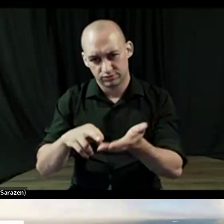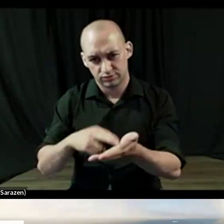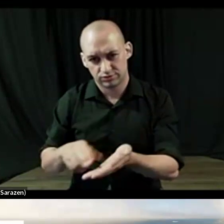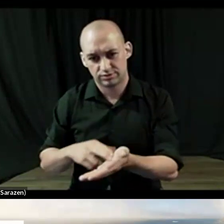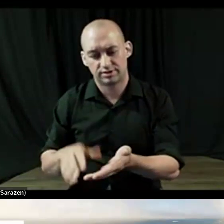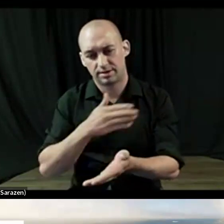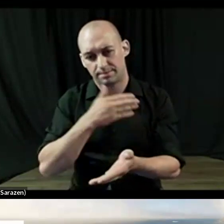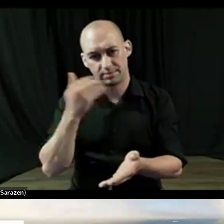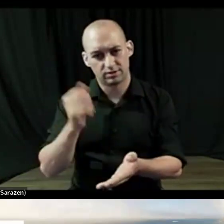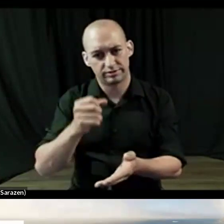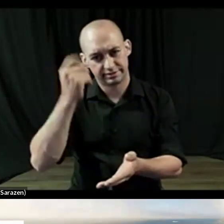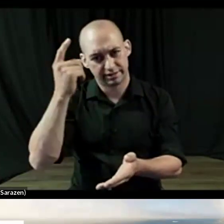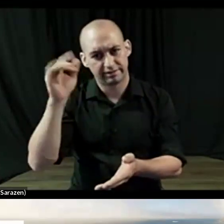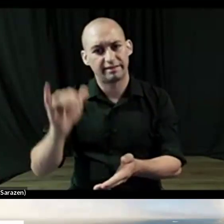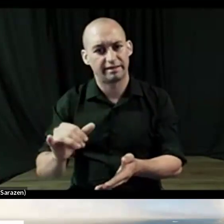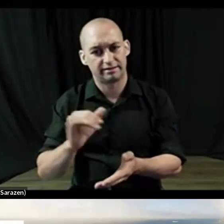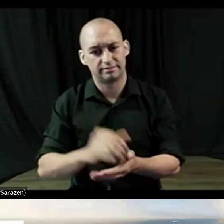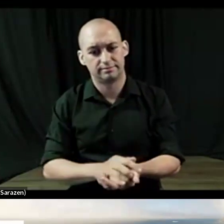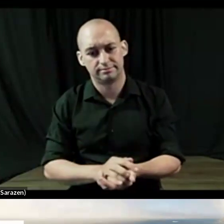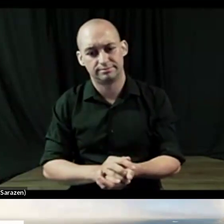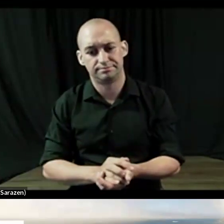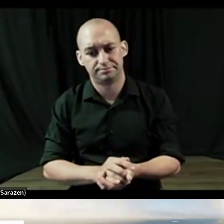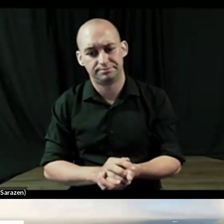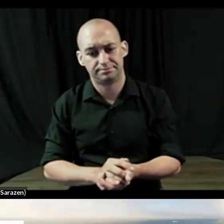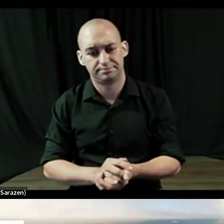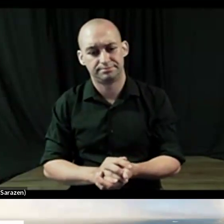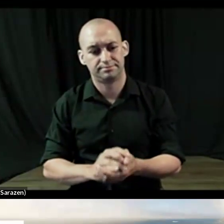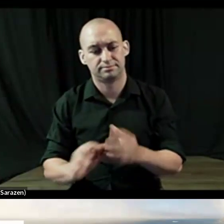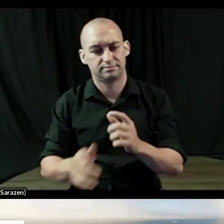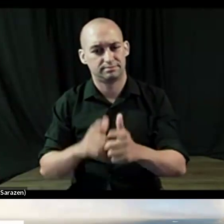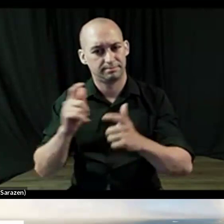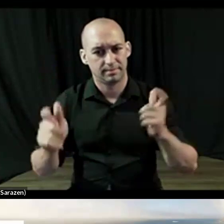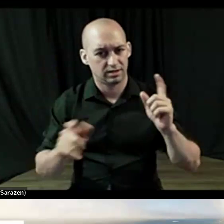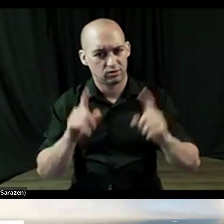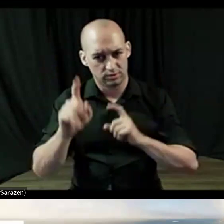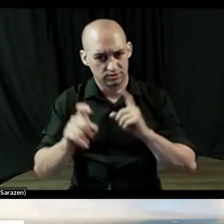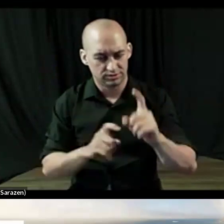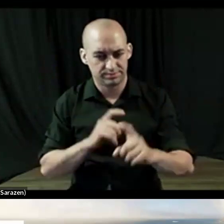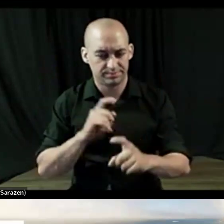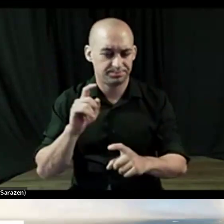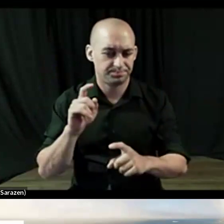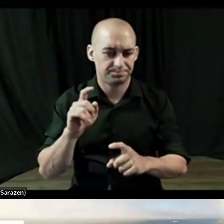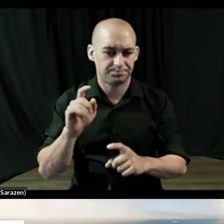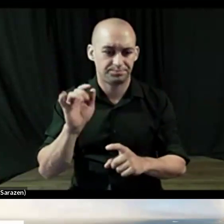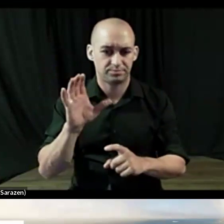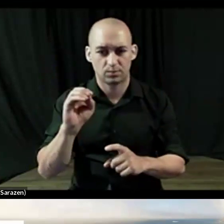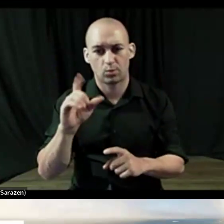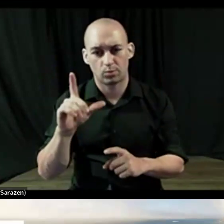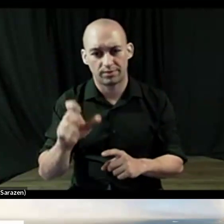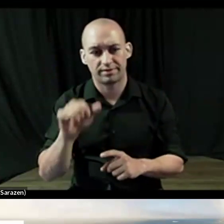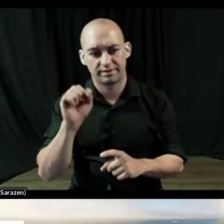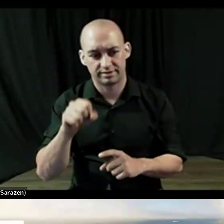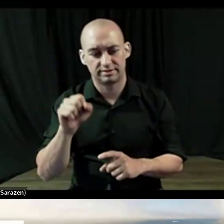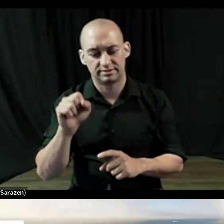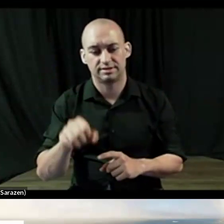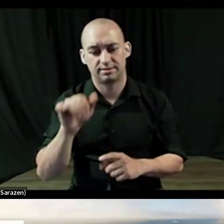understand that. And then the larger question, Cole, that, Yes, part of that would be, you know,